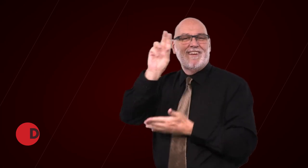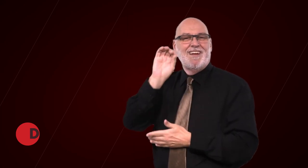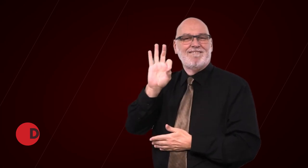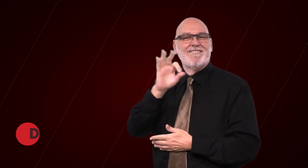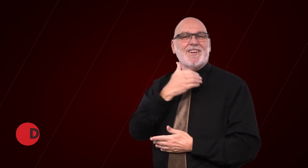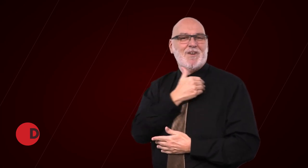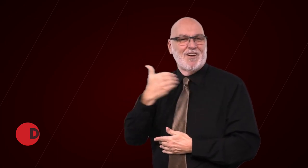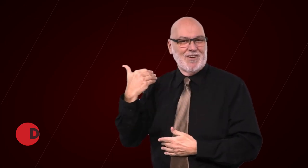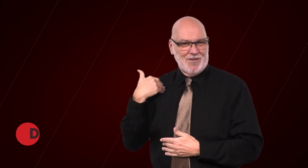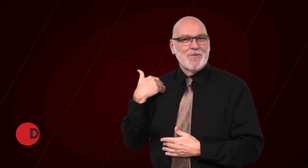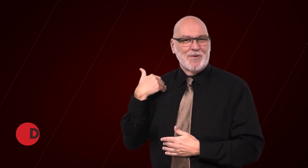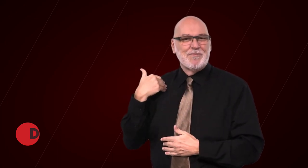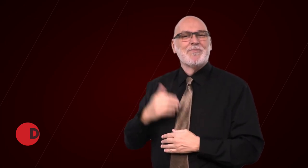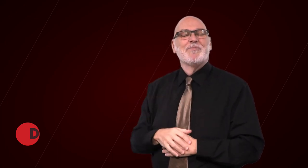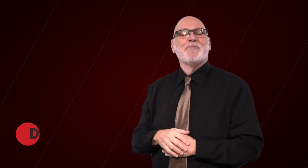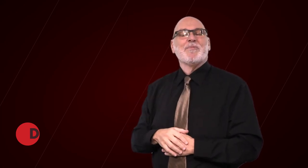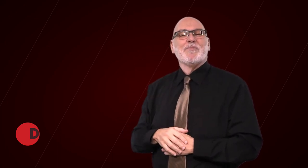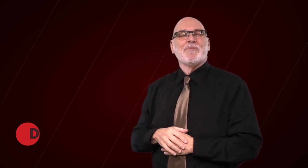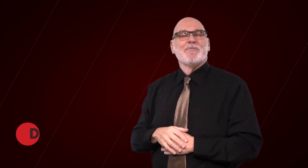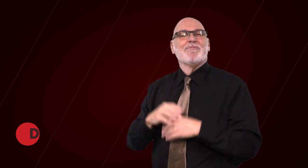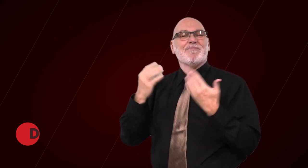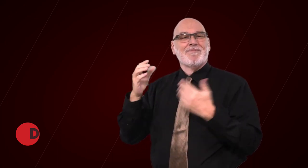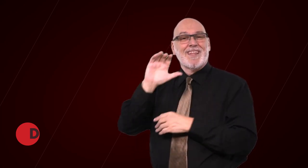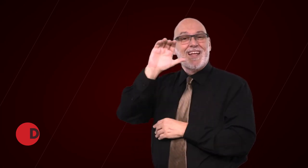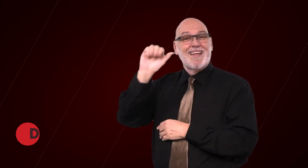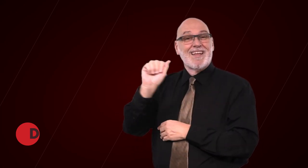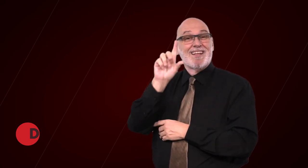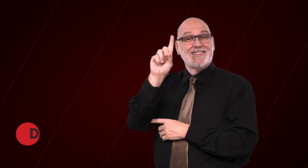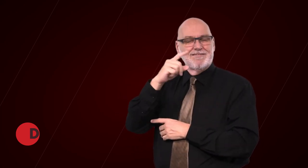from the University of Toronto.